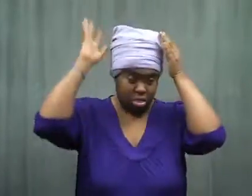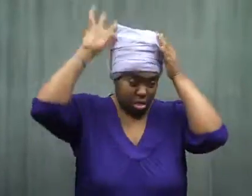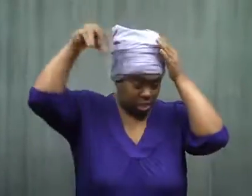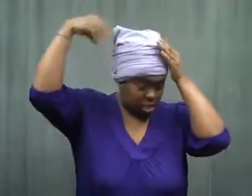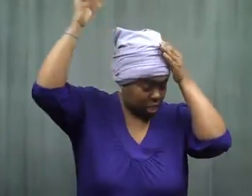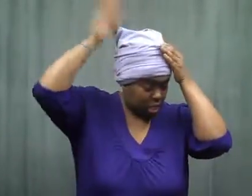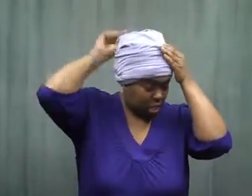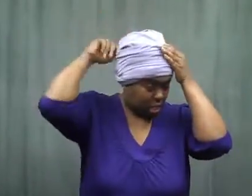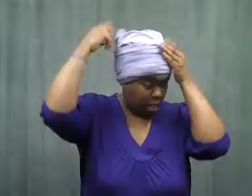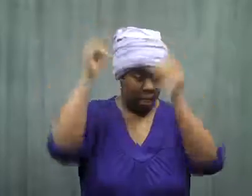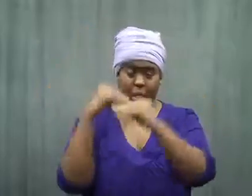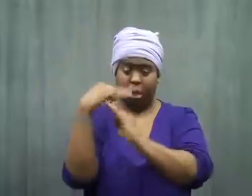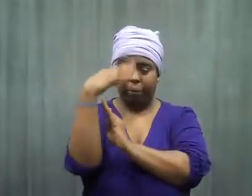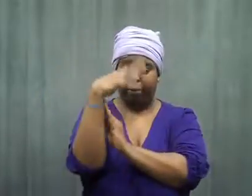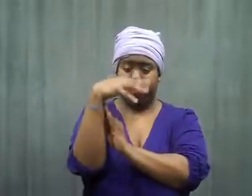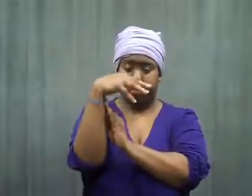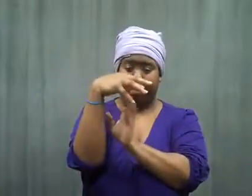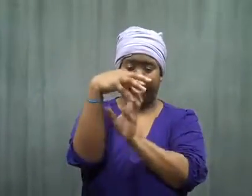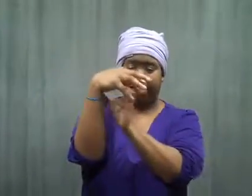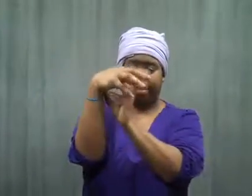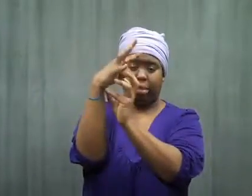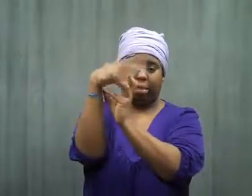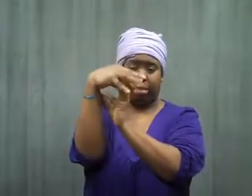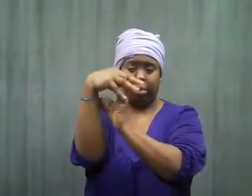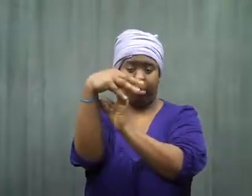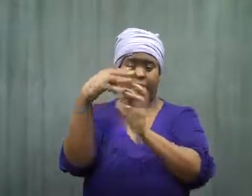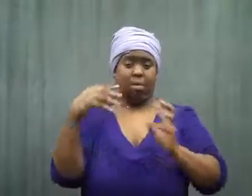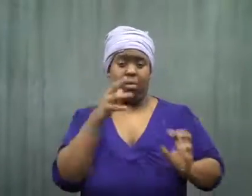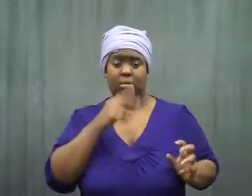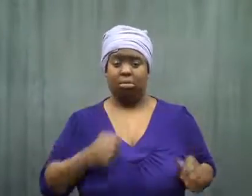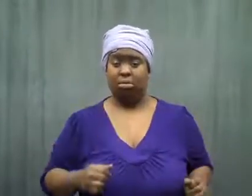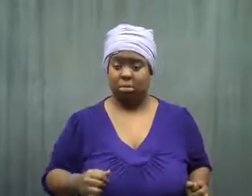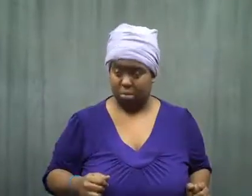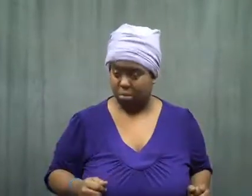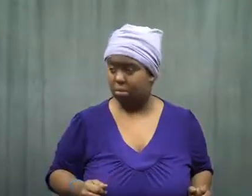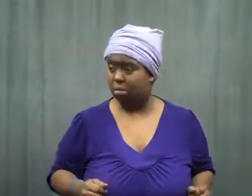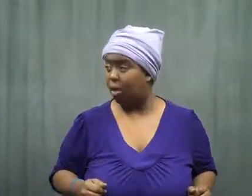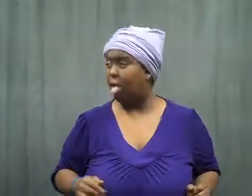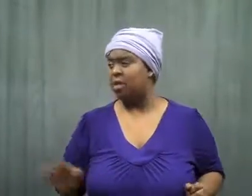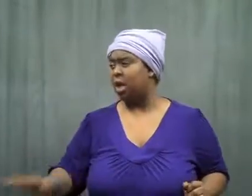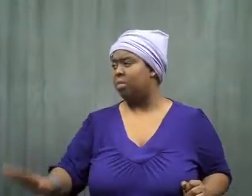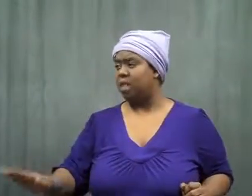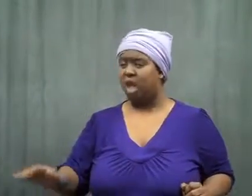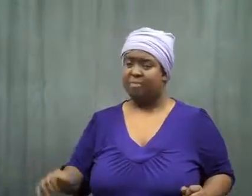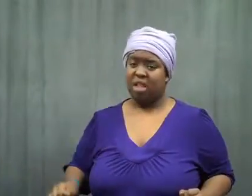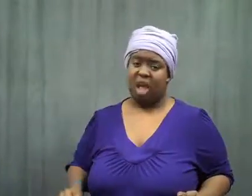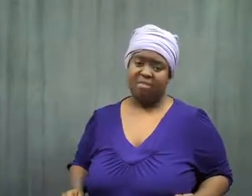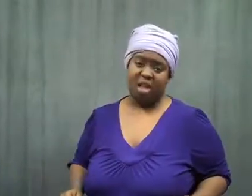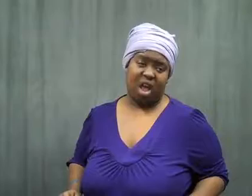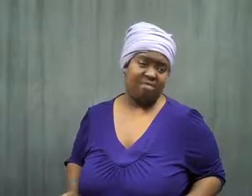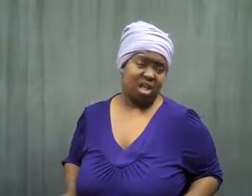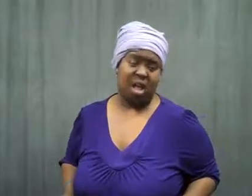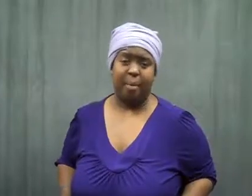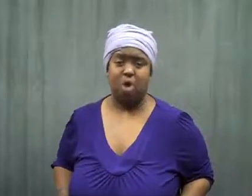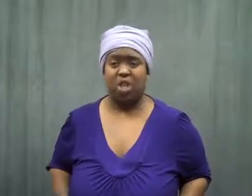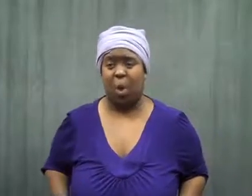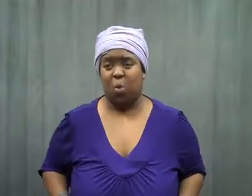with some flopping out the top back.